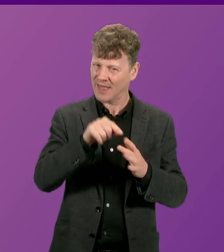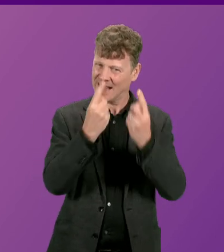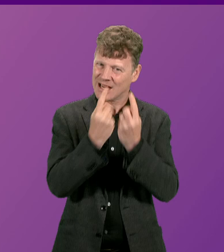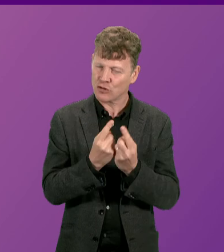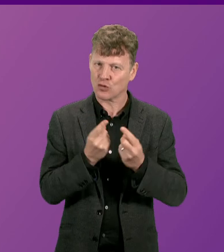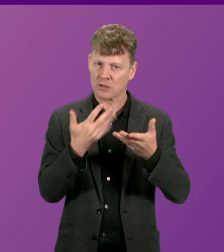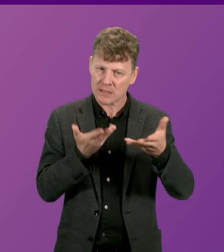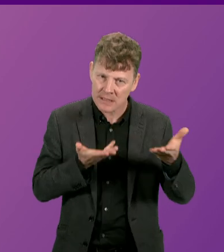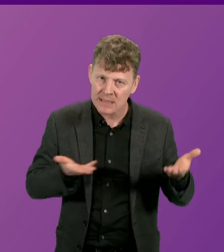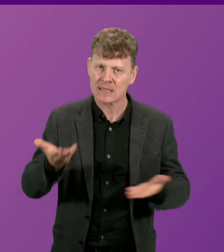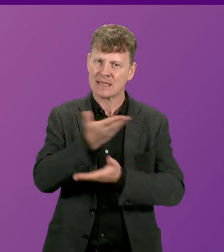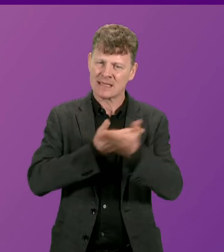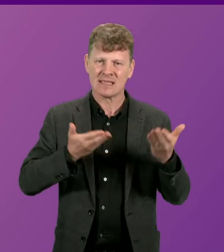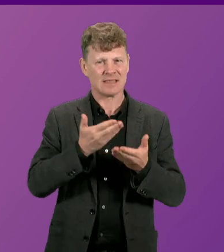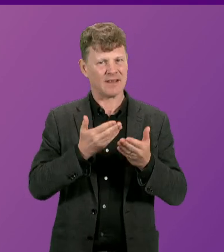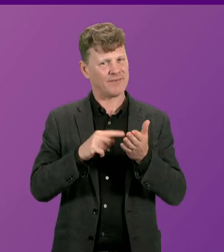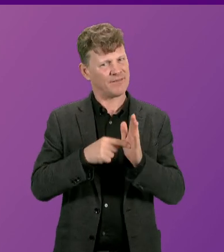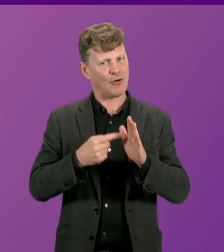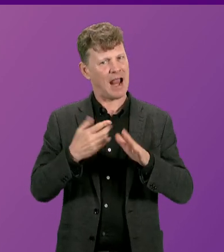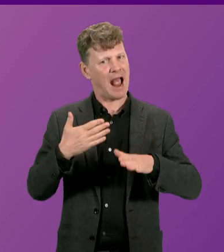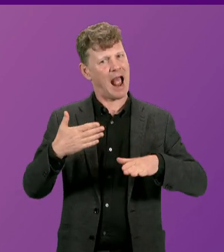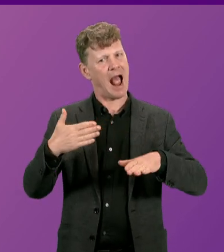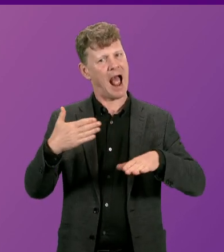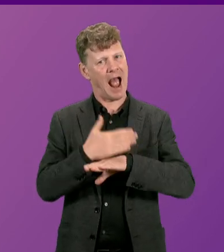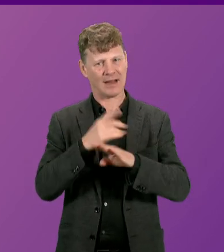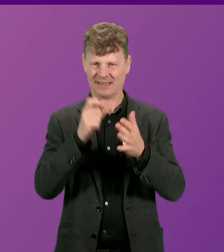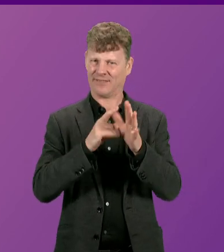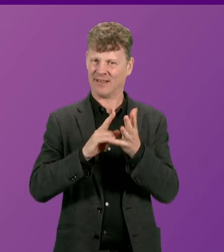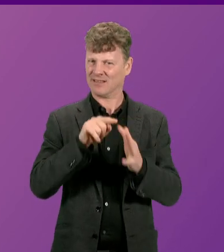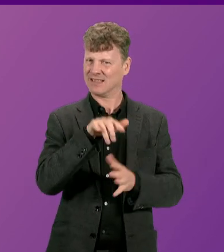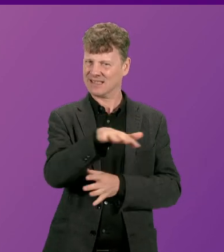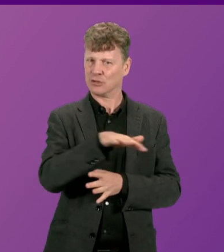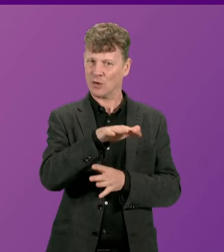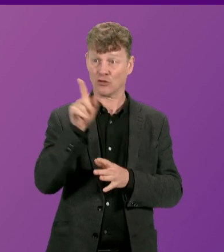active case, which is influenced by a decision in the Supreme Court today,